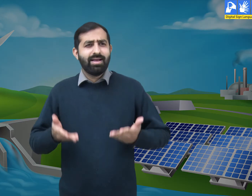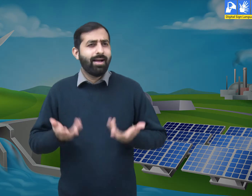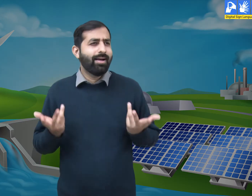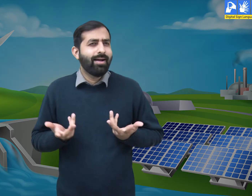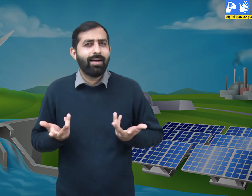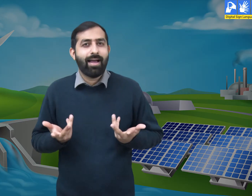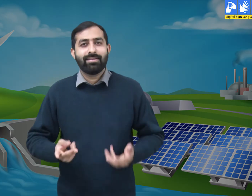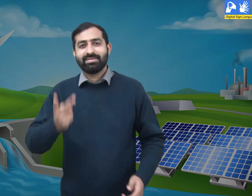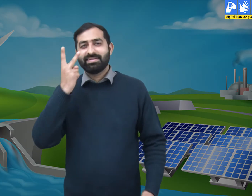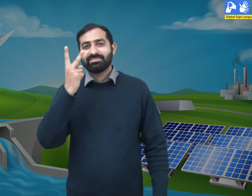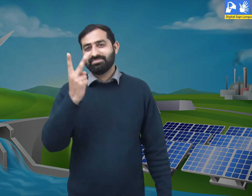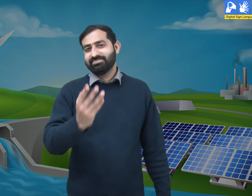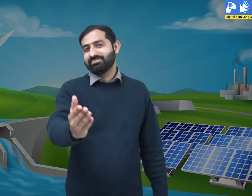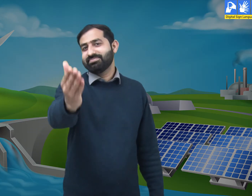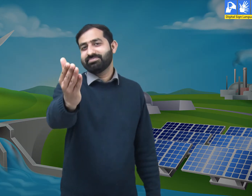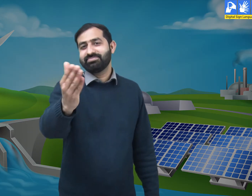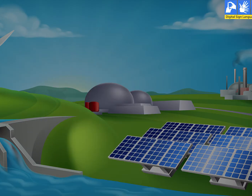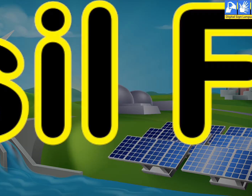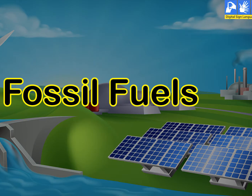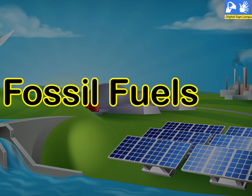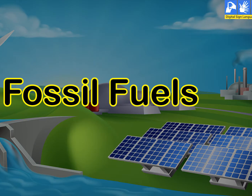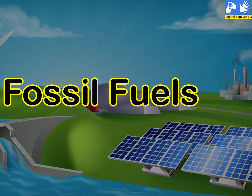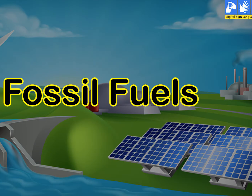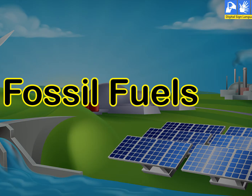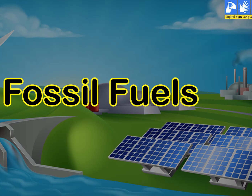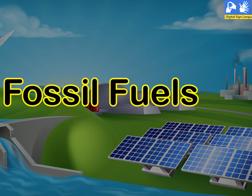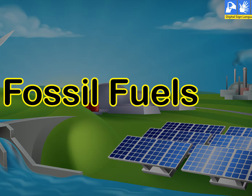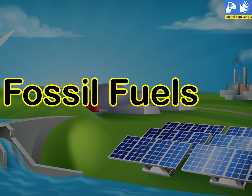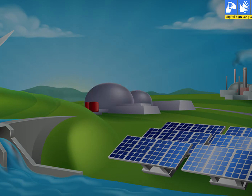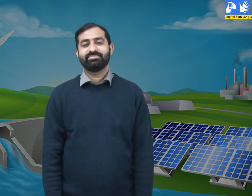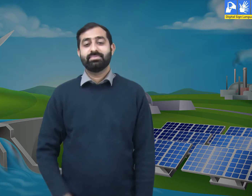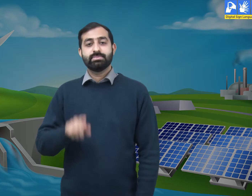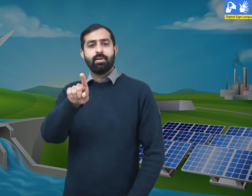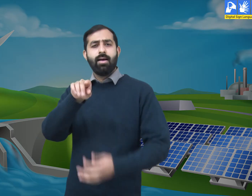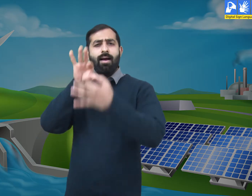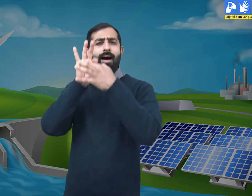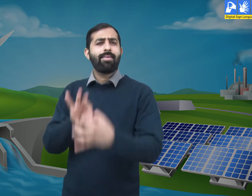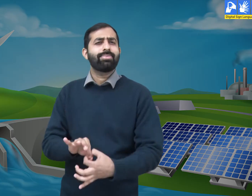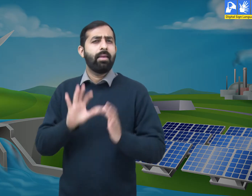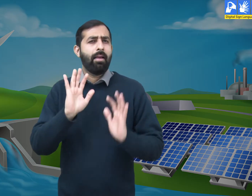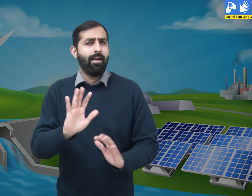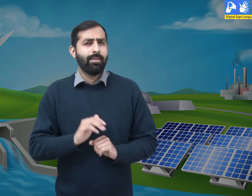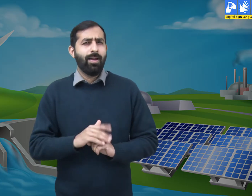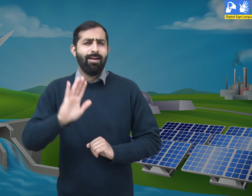Today we will discuss the topic Fossil Fuels.